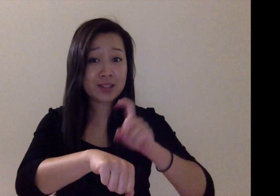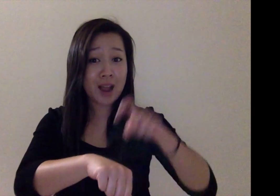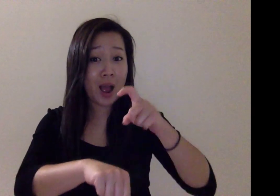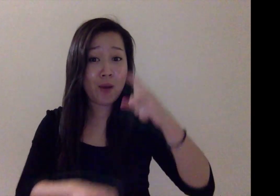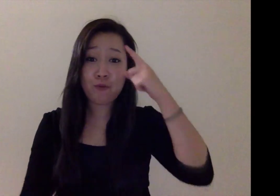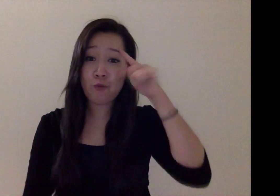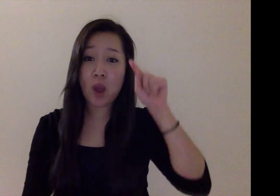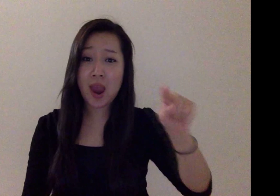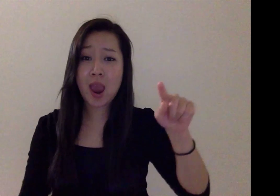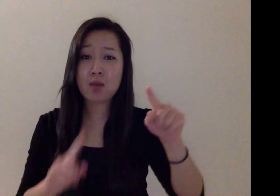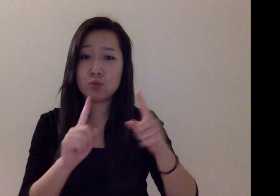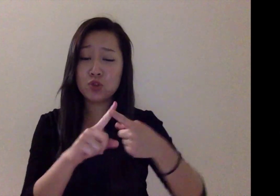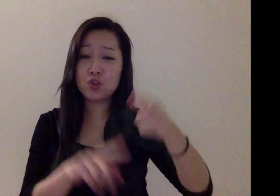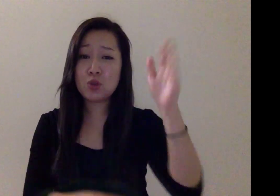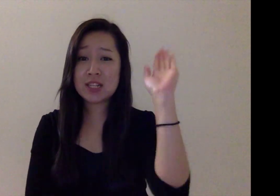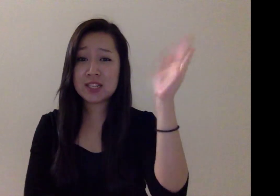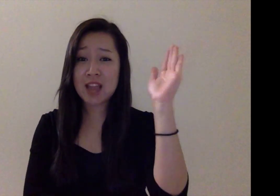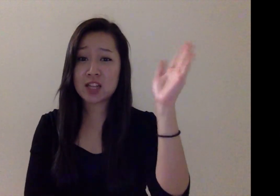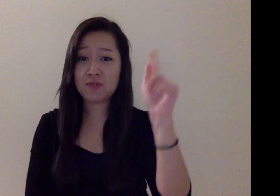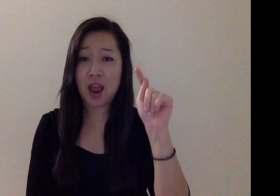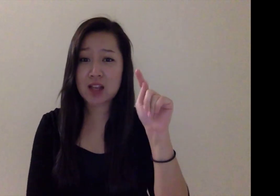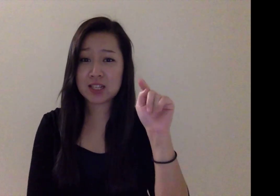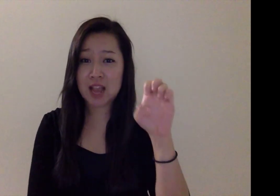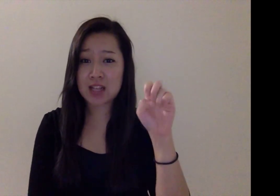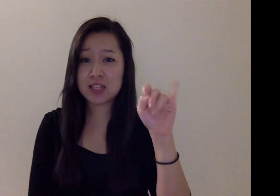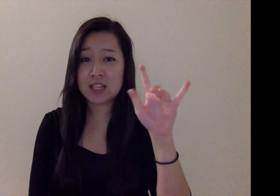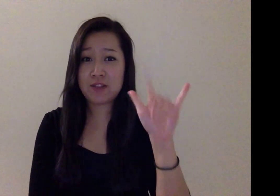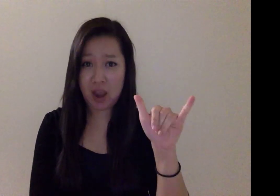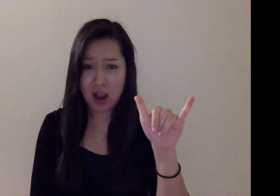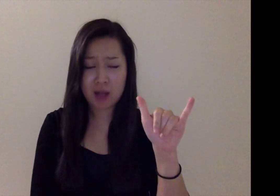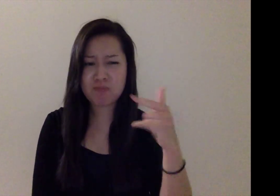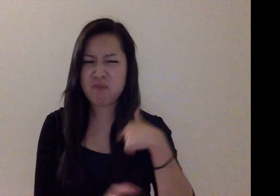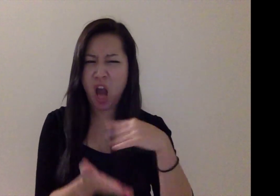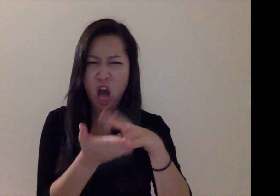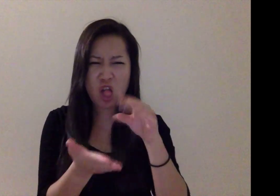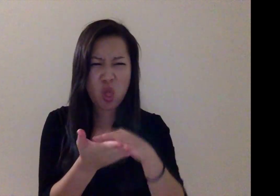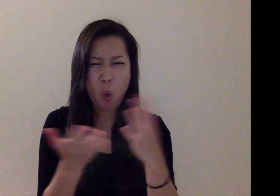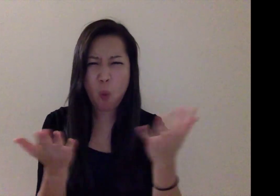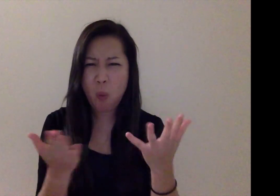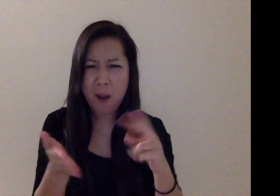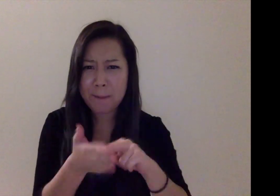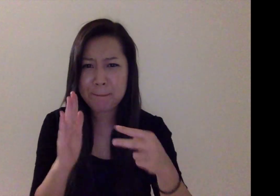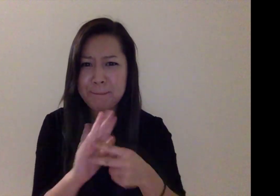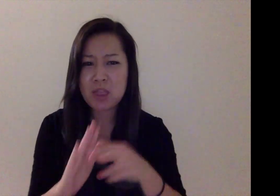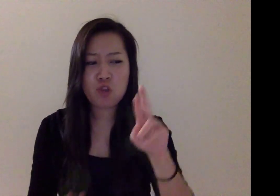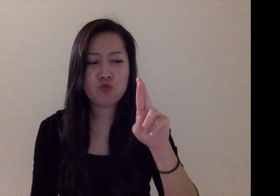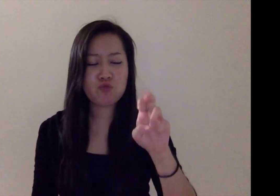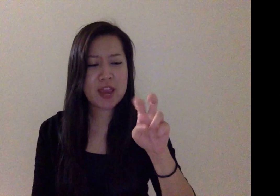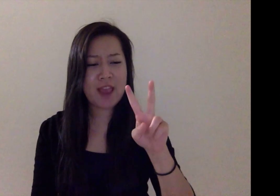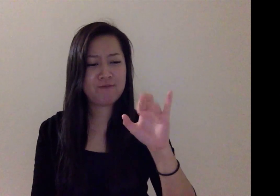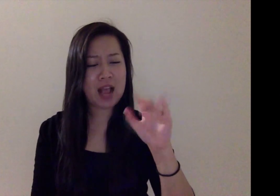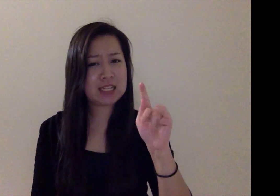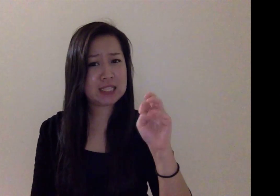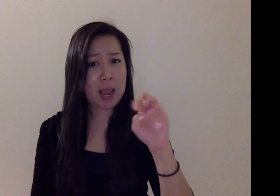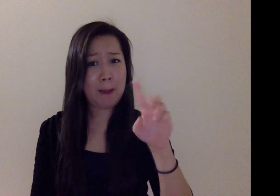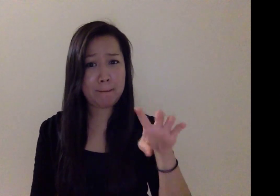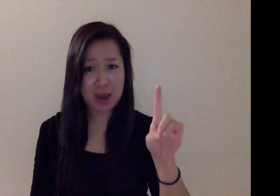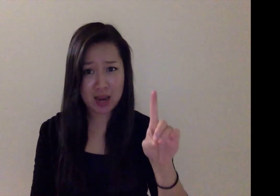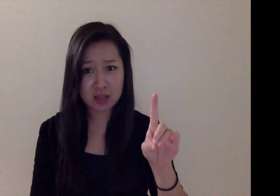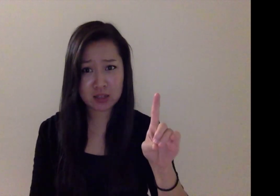Helen Yu: And then it came time for him to testify and I learned what it meant to be revictimized.